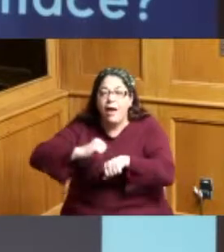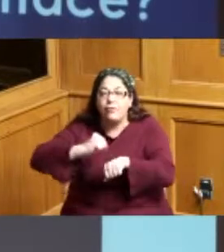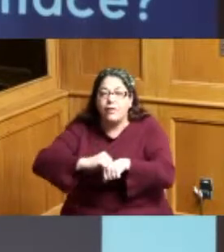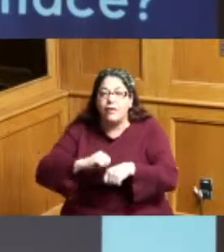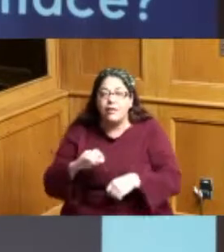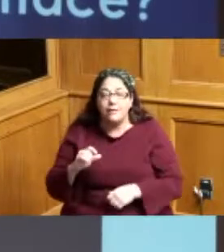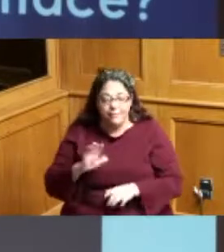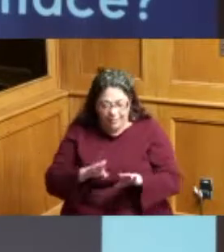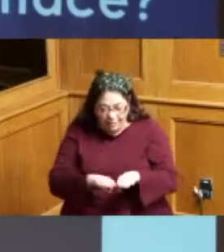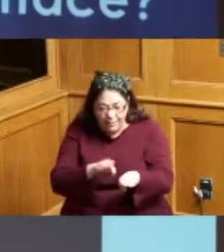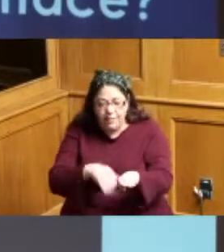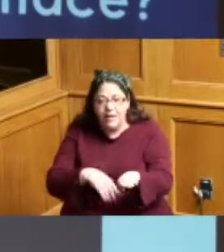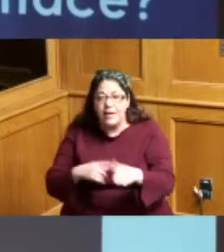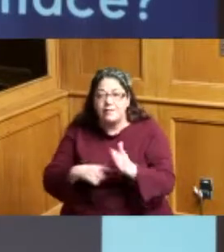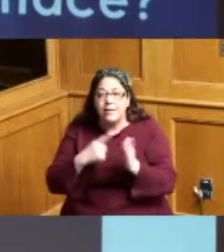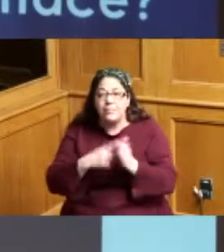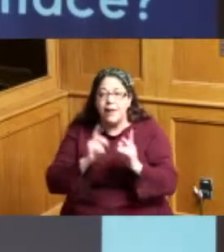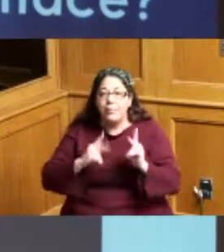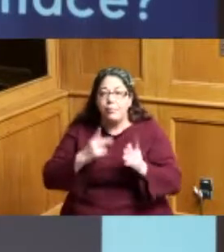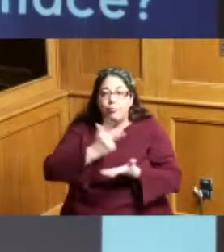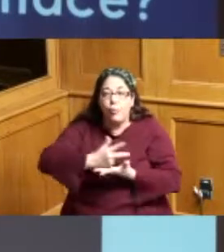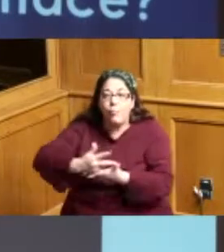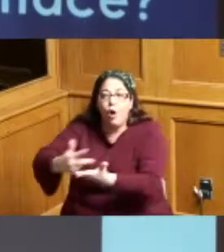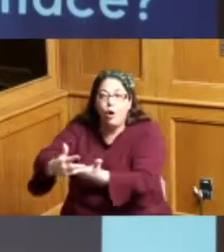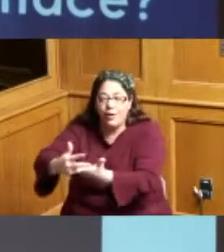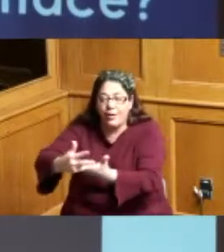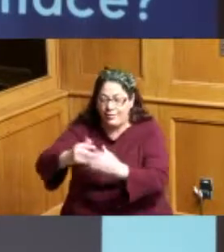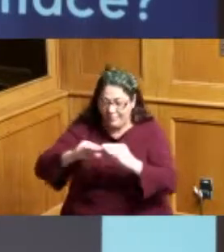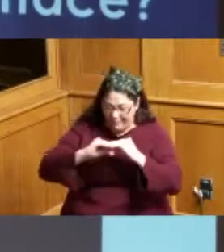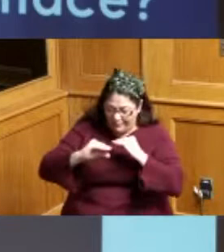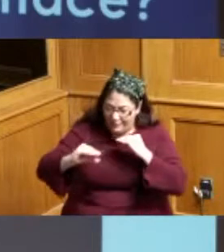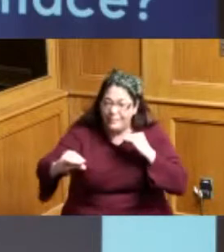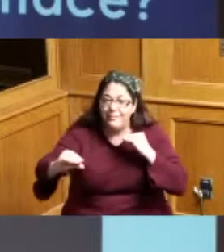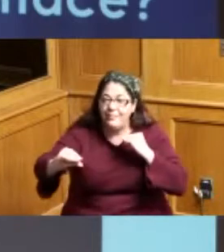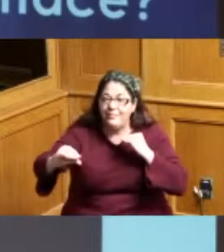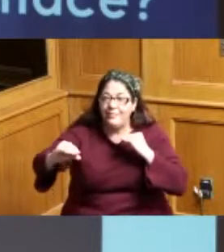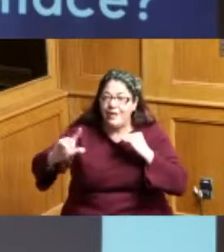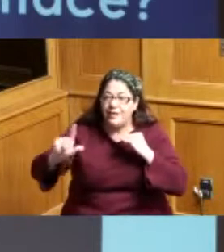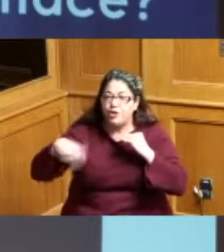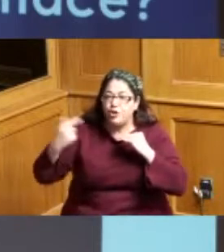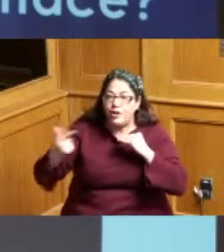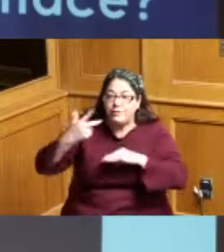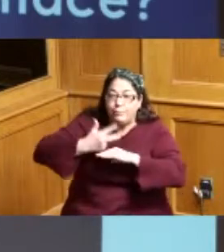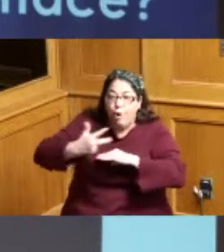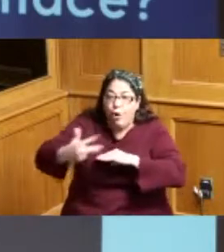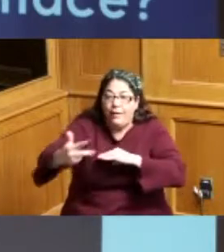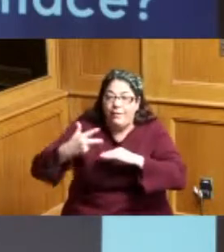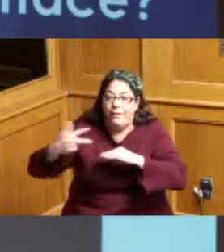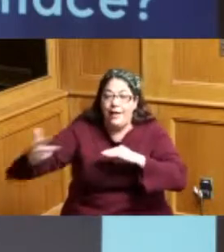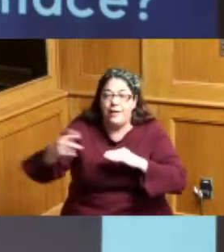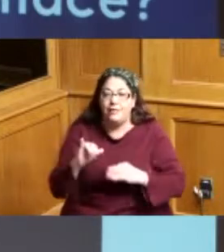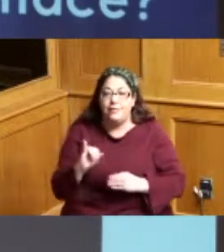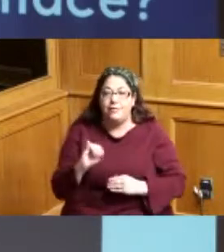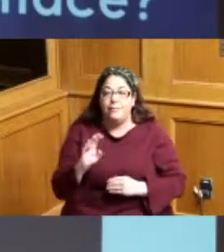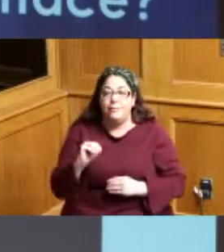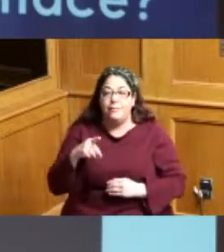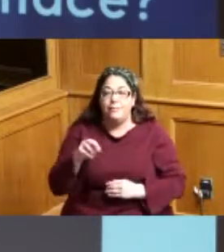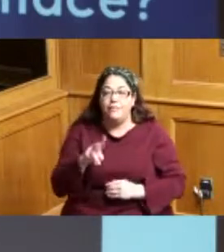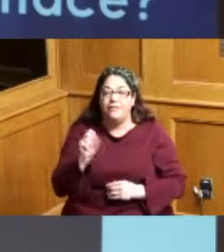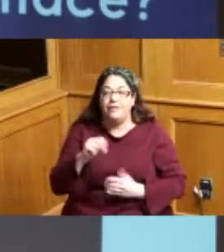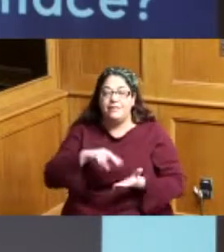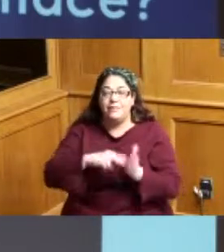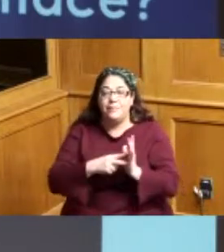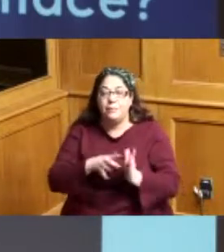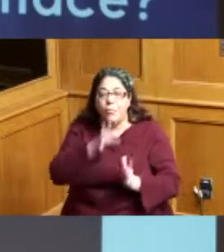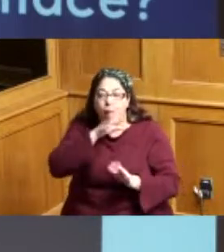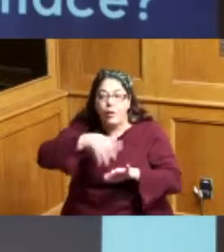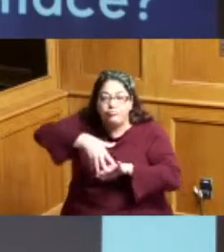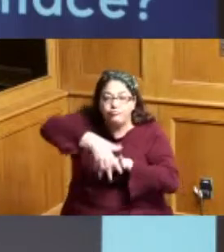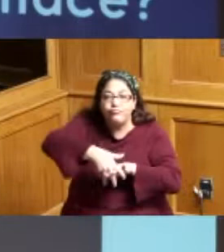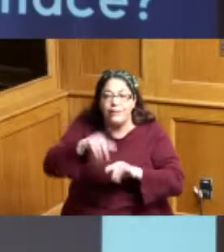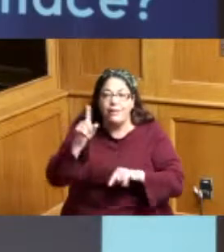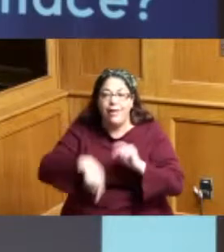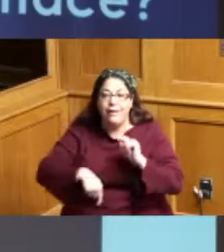some have parking lots that are only parking lots impervious surface is a contributing factor